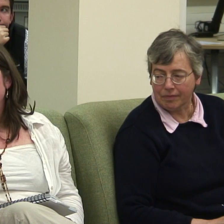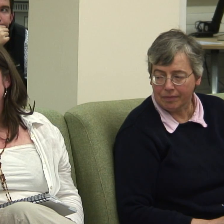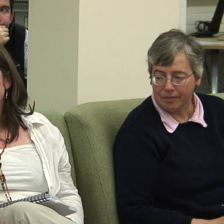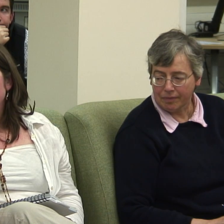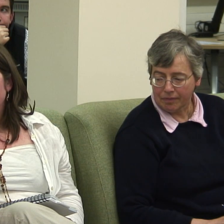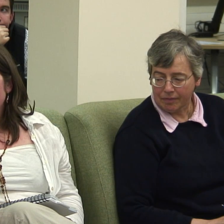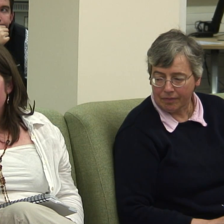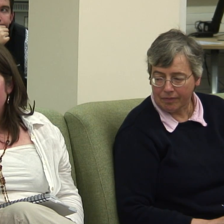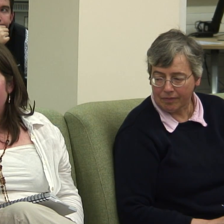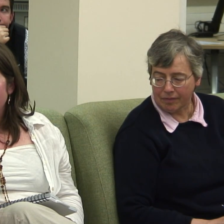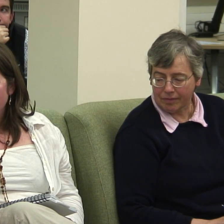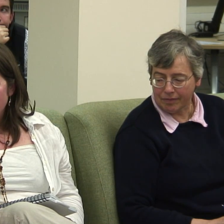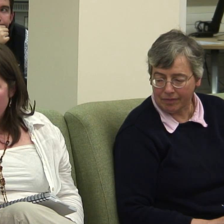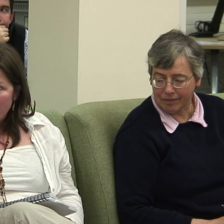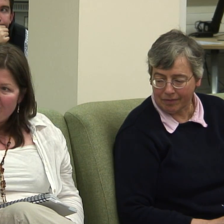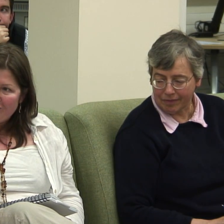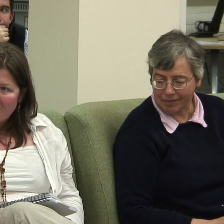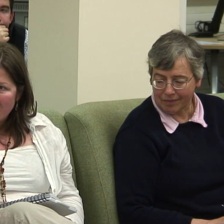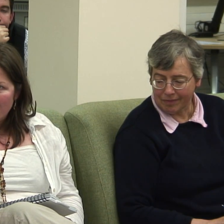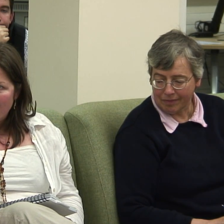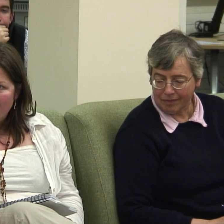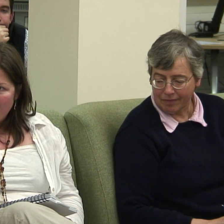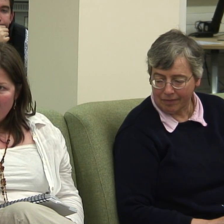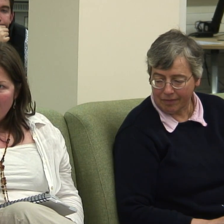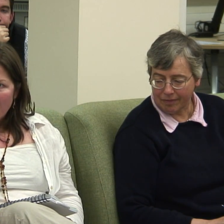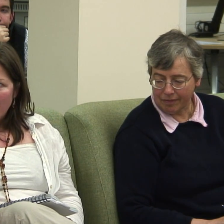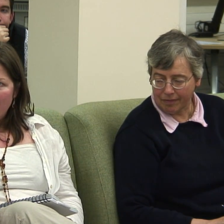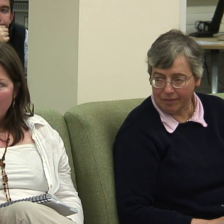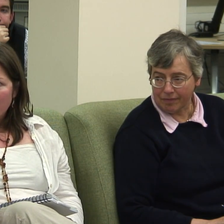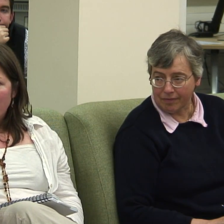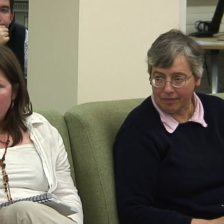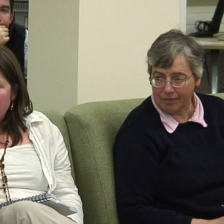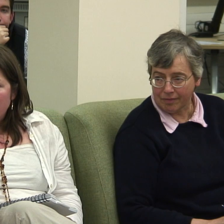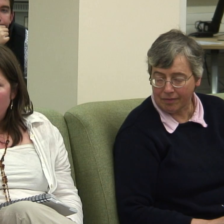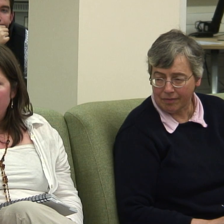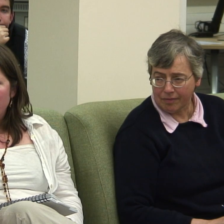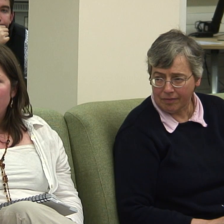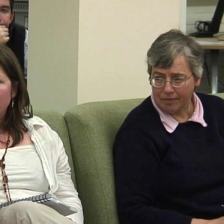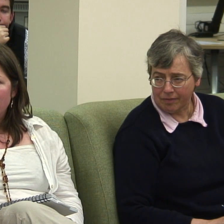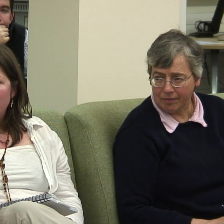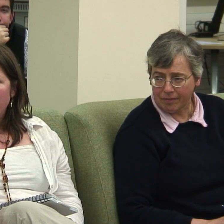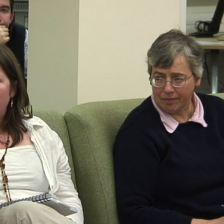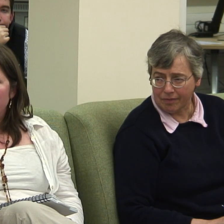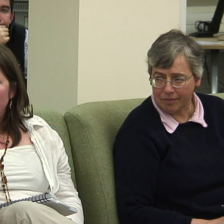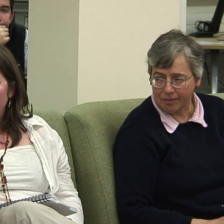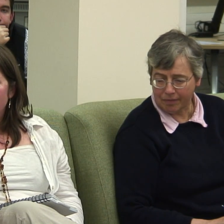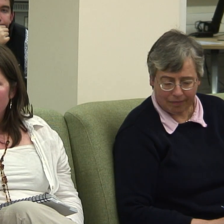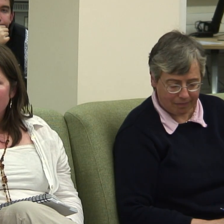individual up against professionals, etc., you know, I know the importance of being informed,